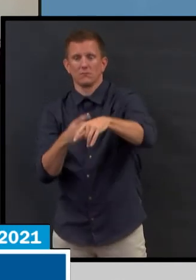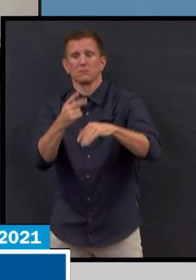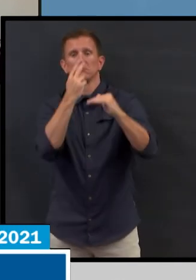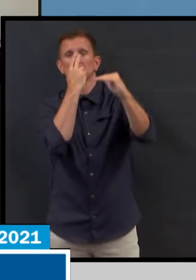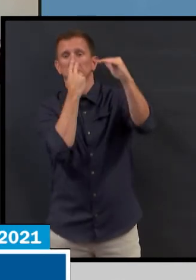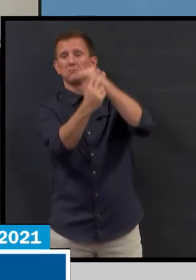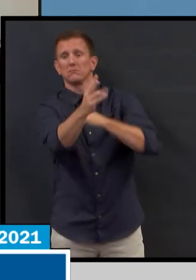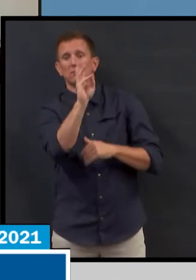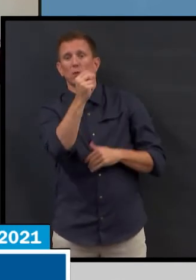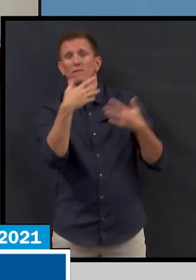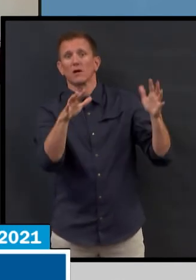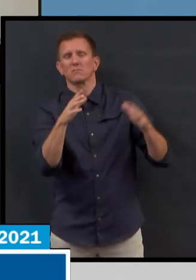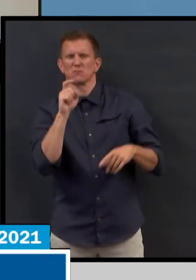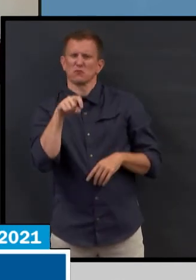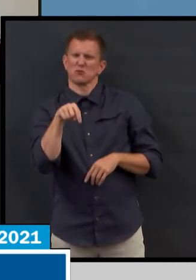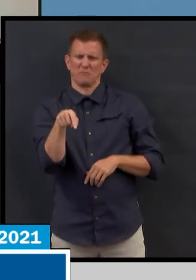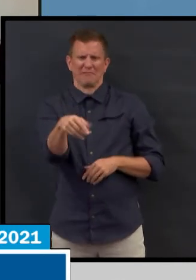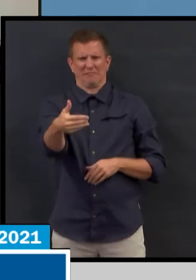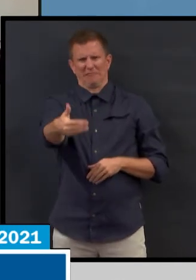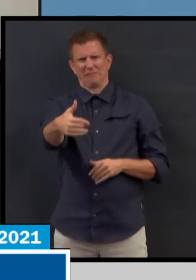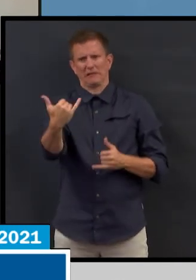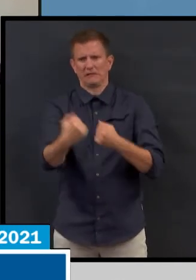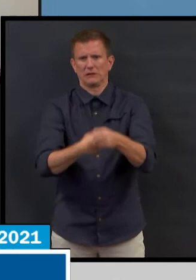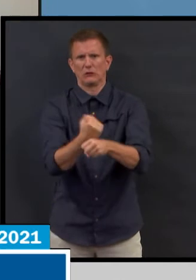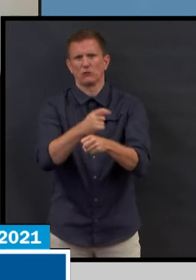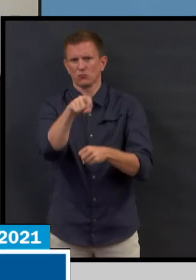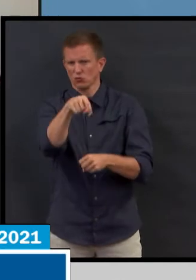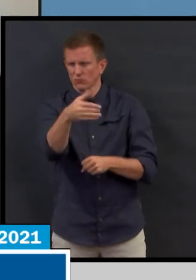the construction for the playground renovation project at central park is